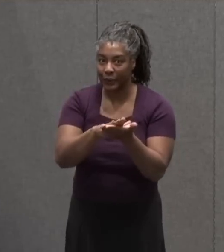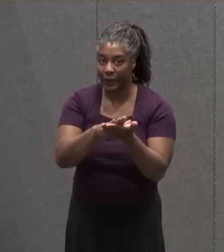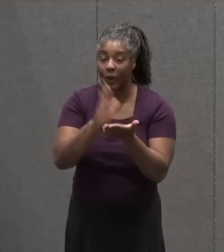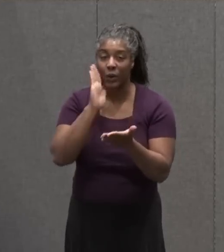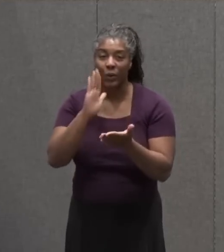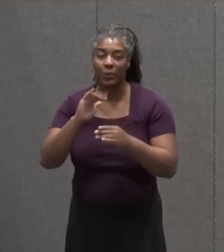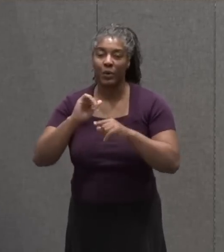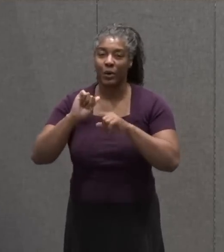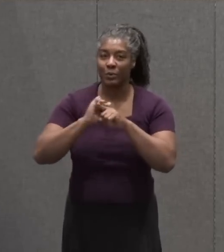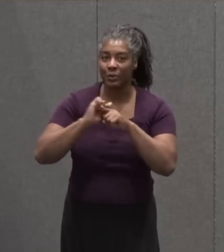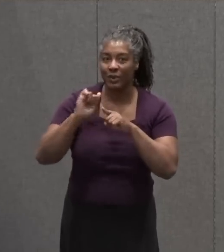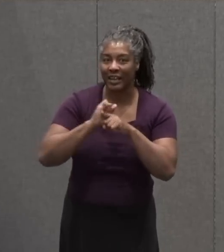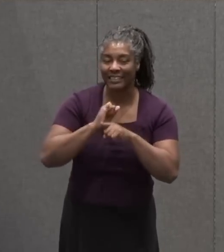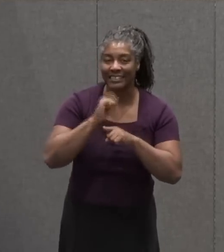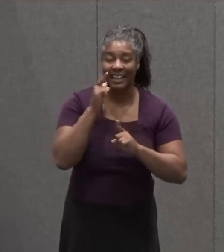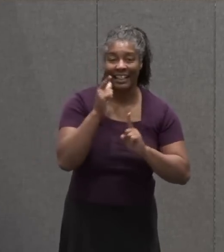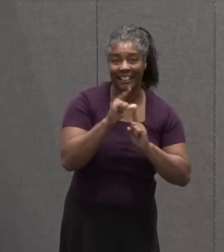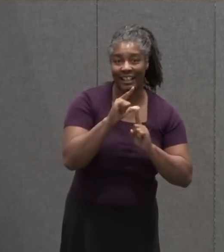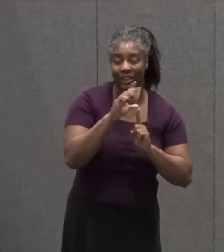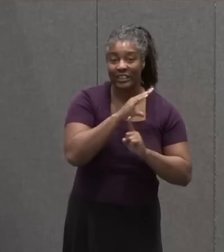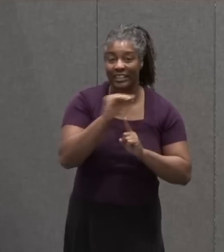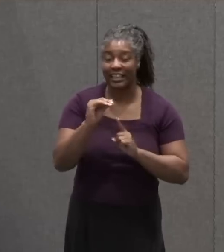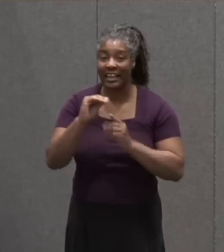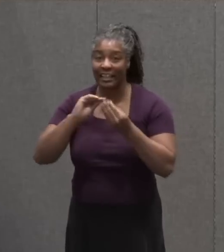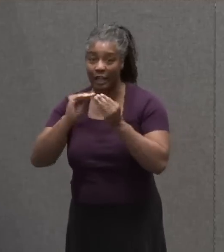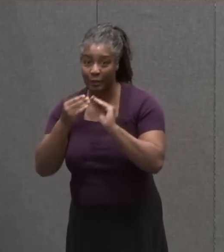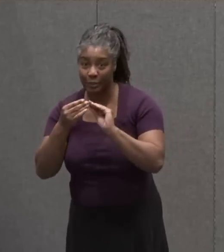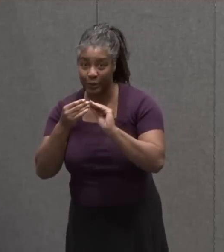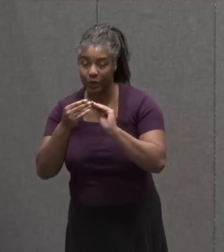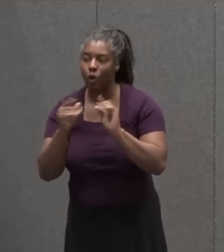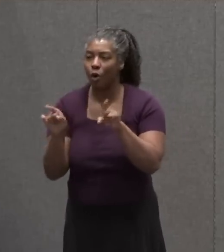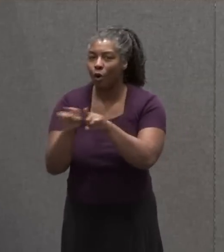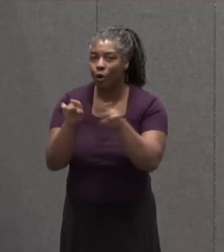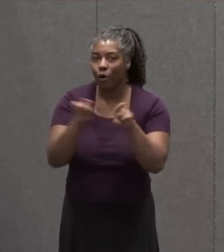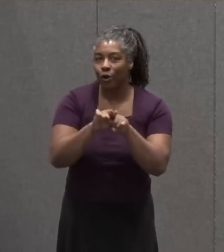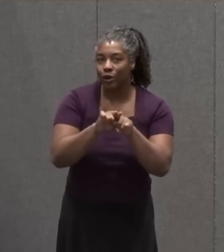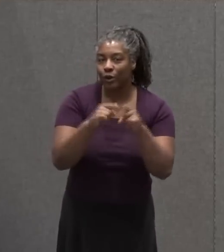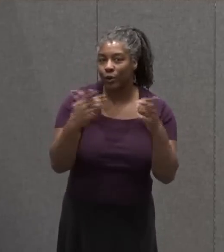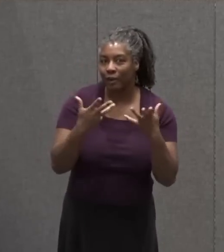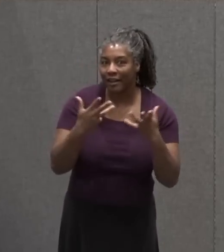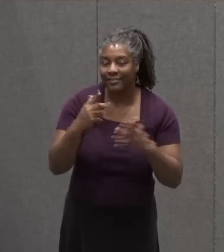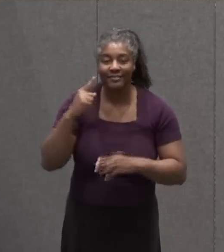We're also going to be working on some sounds specifically with words that rhyme.